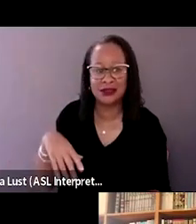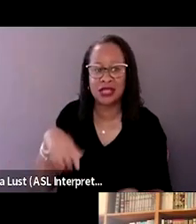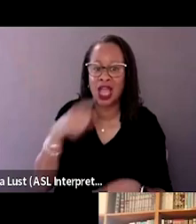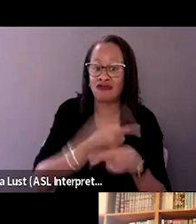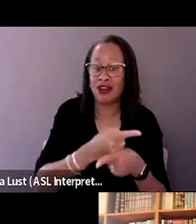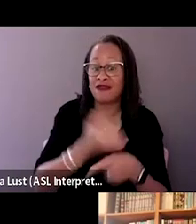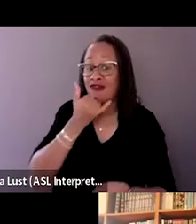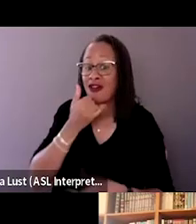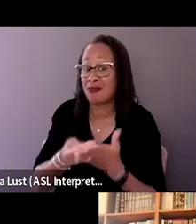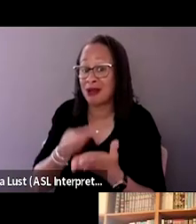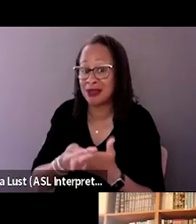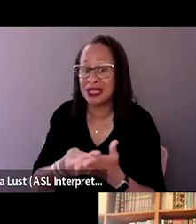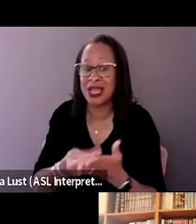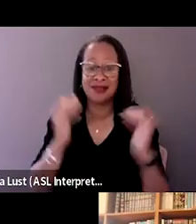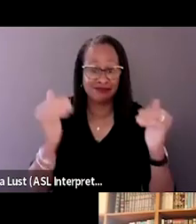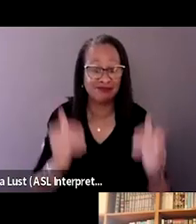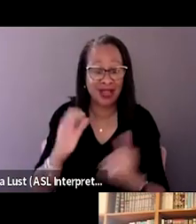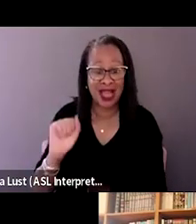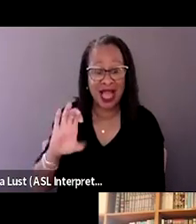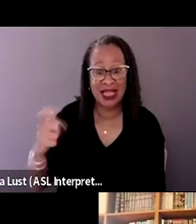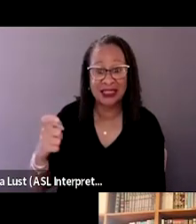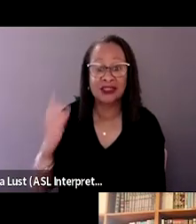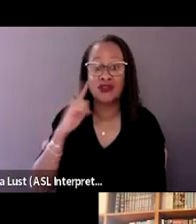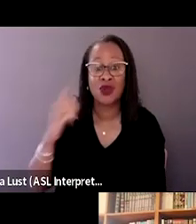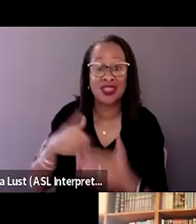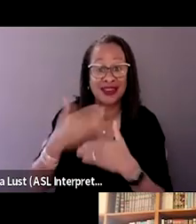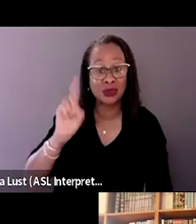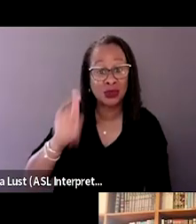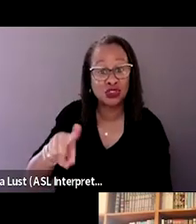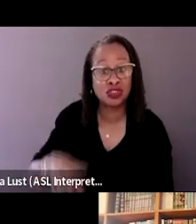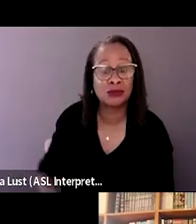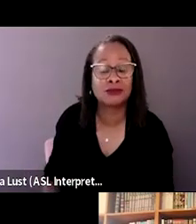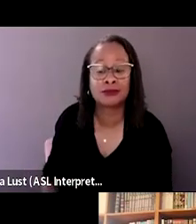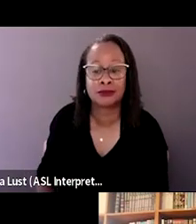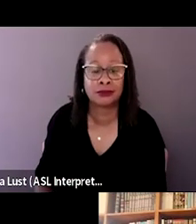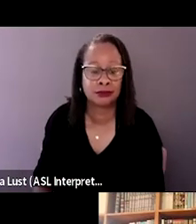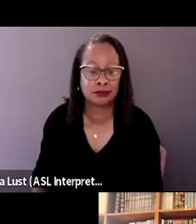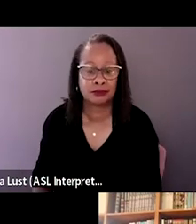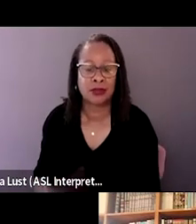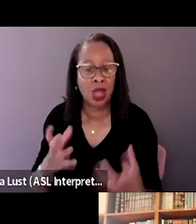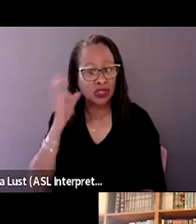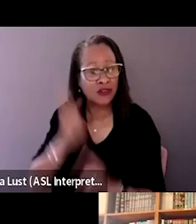And I want to go to Alex for the next question because I want to hear from his experience